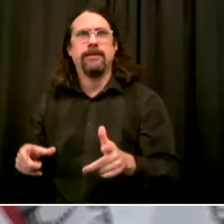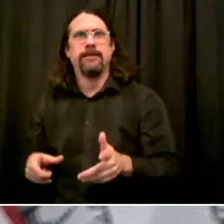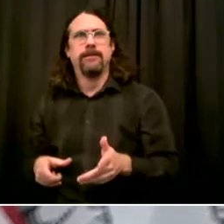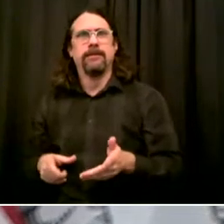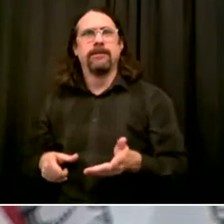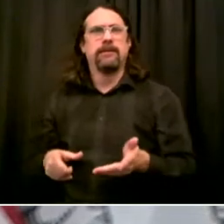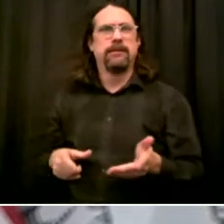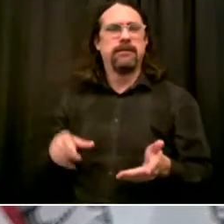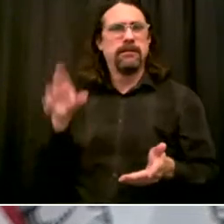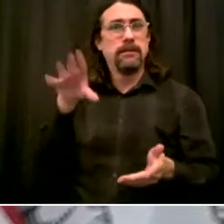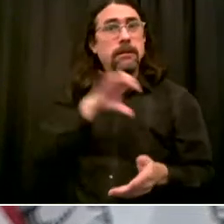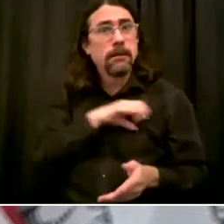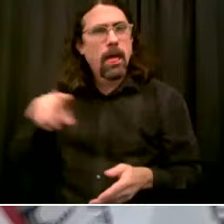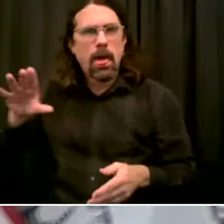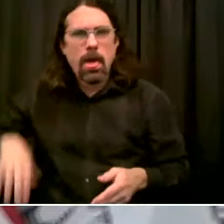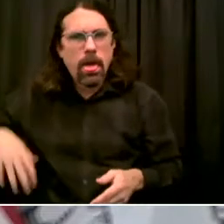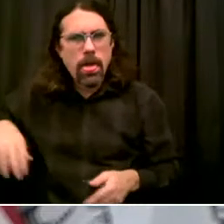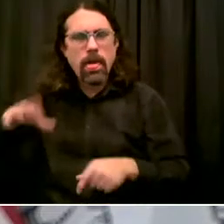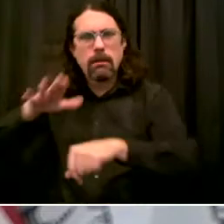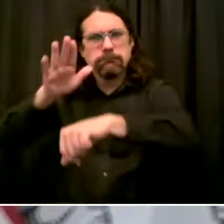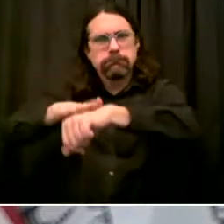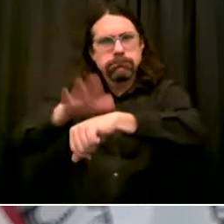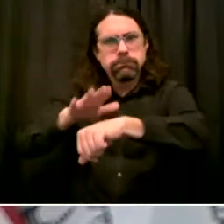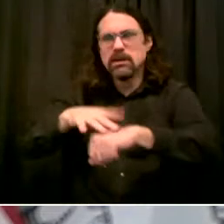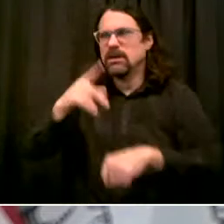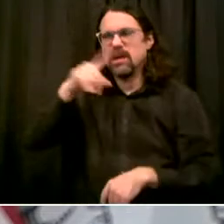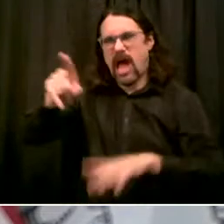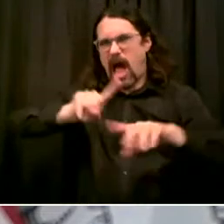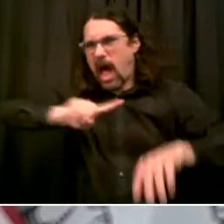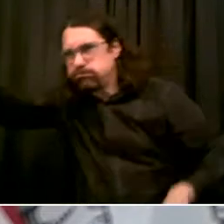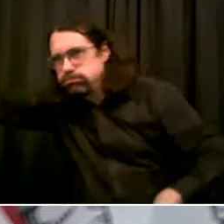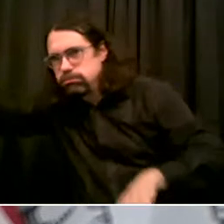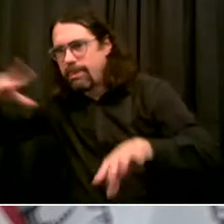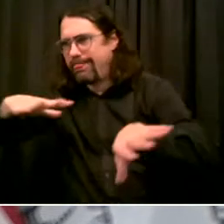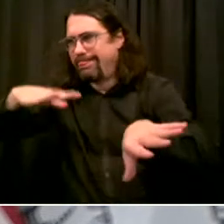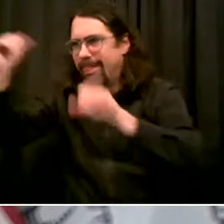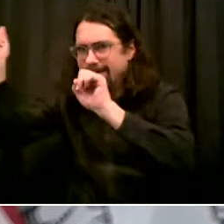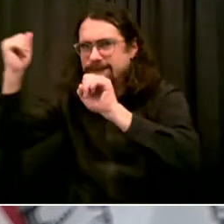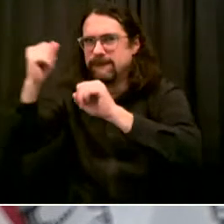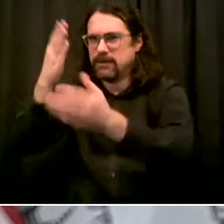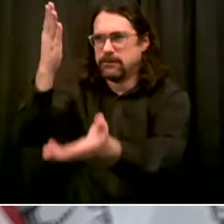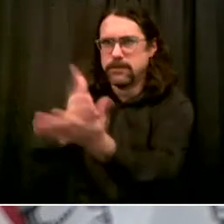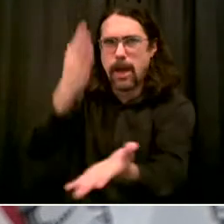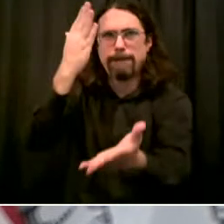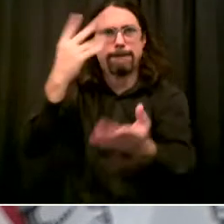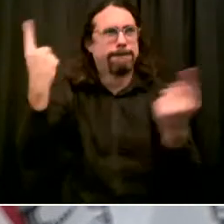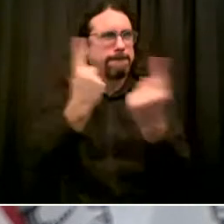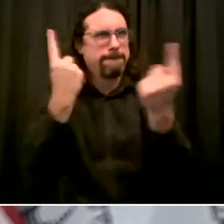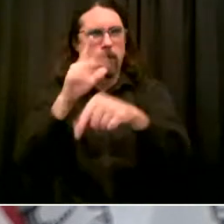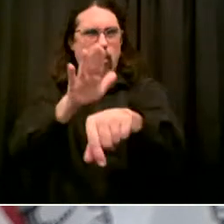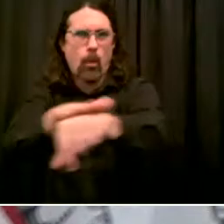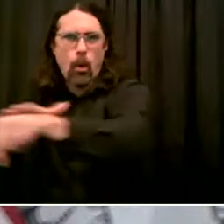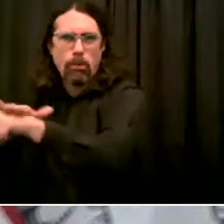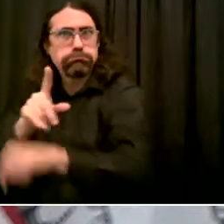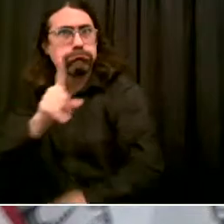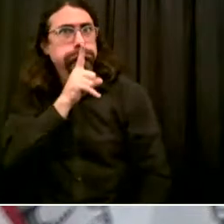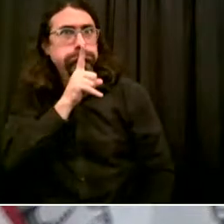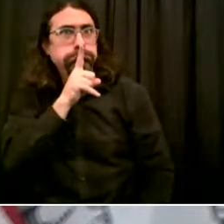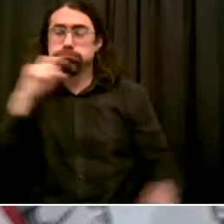WITH LITTLE TO NO TIME TO ACACUATLLY GET ONTO THE SIDEWALKS. AND SIMULTANEOUOUSLY ONE